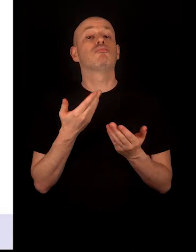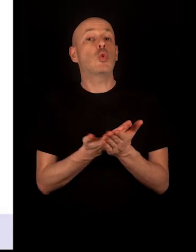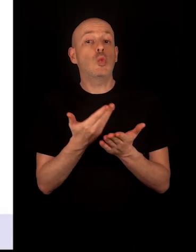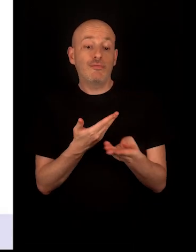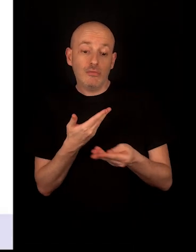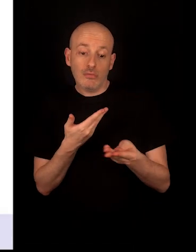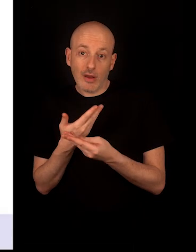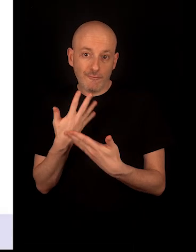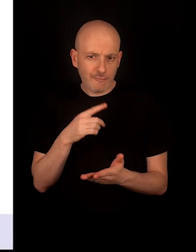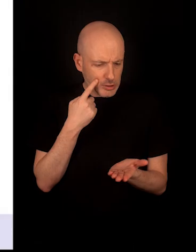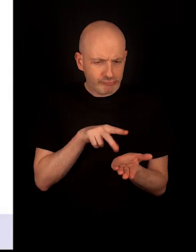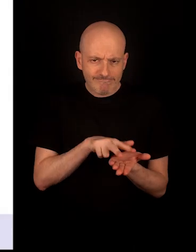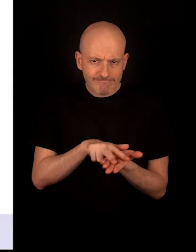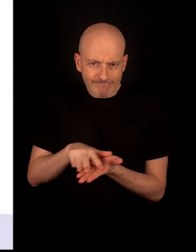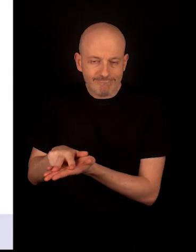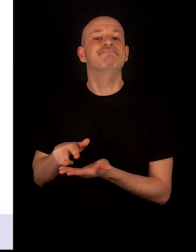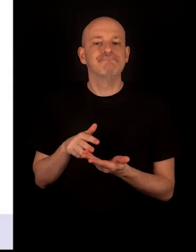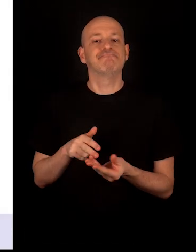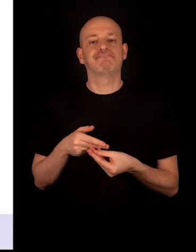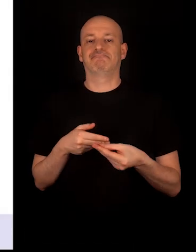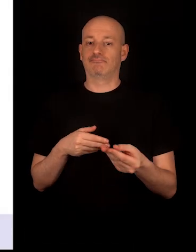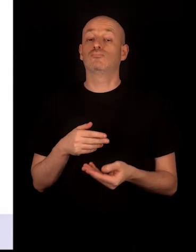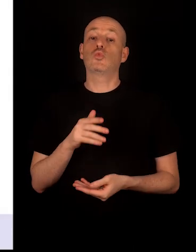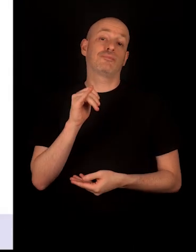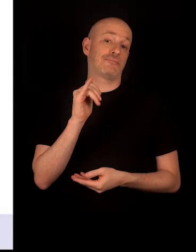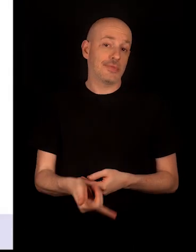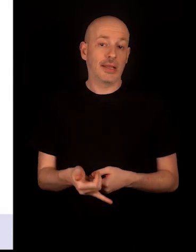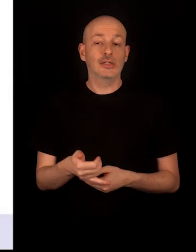after checking the proofs. So yeah,